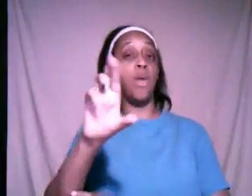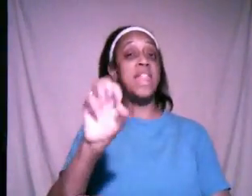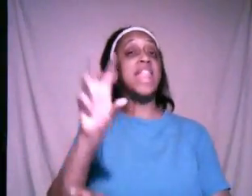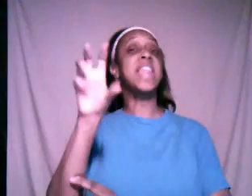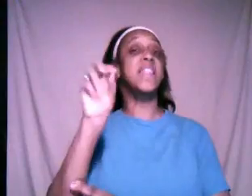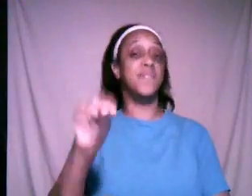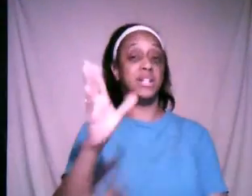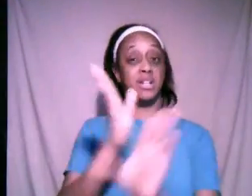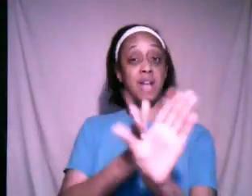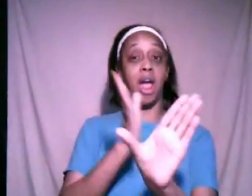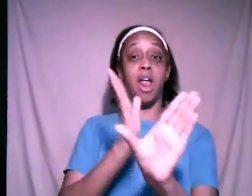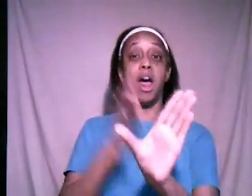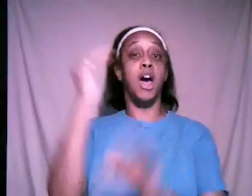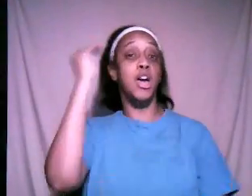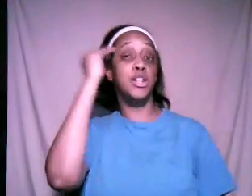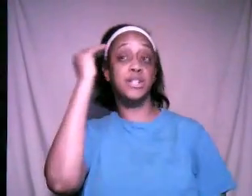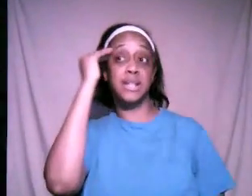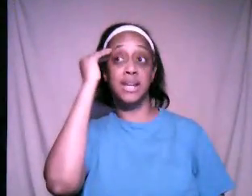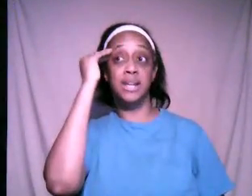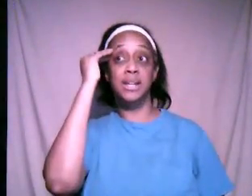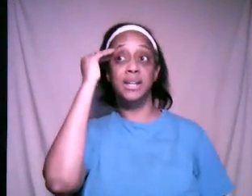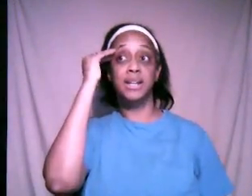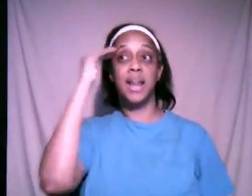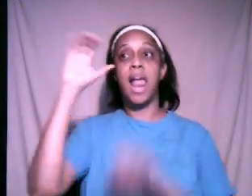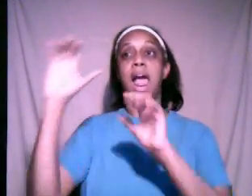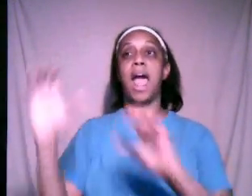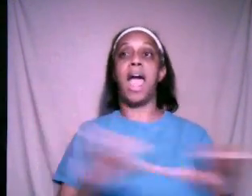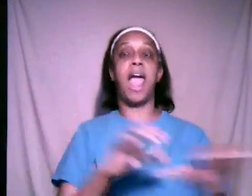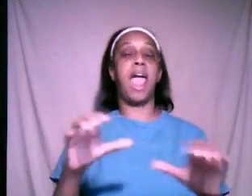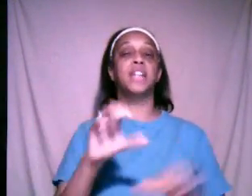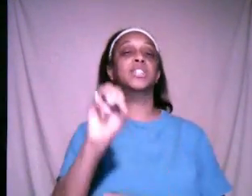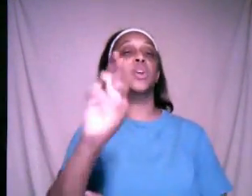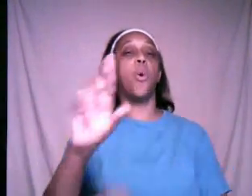even psychological actions or